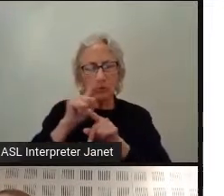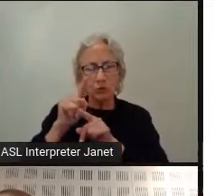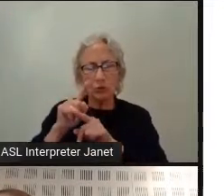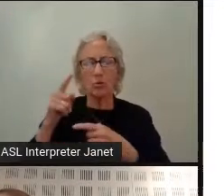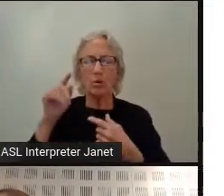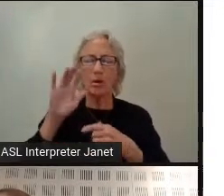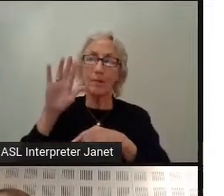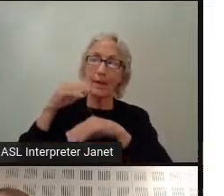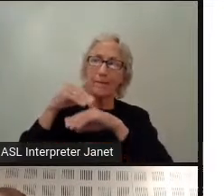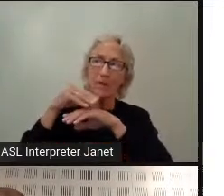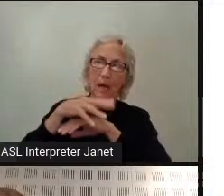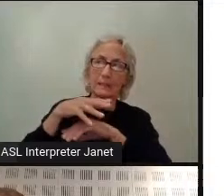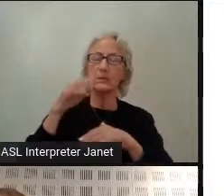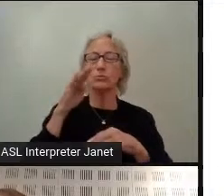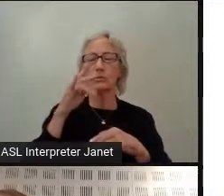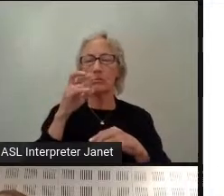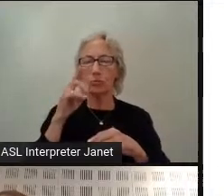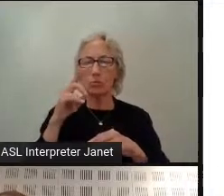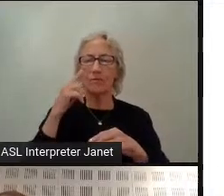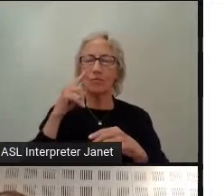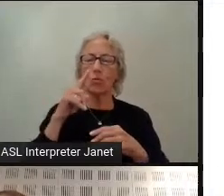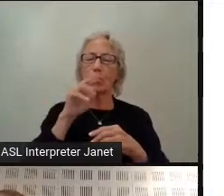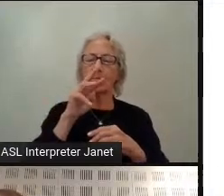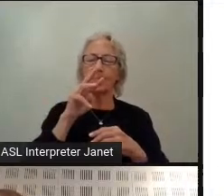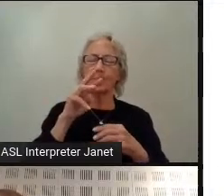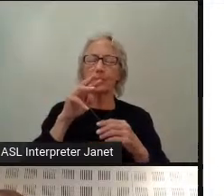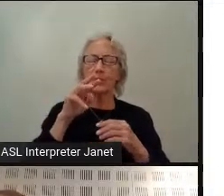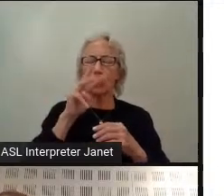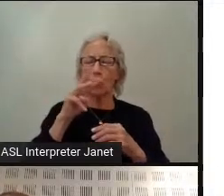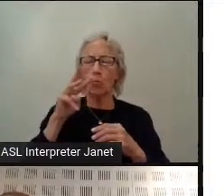I am a member of the advisory board for the agency for digital government in Denmark.